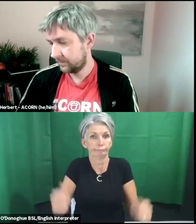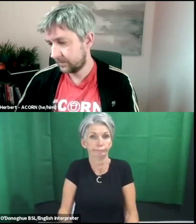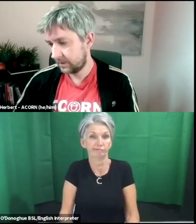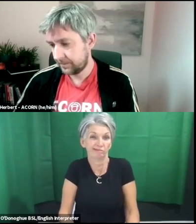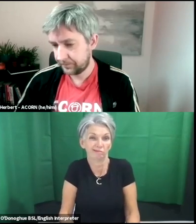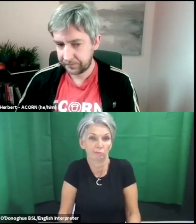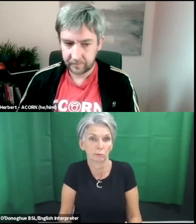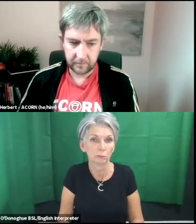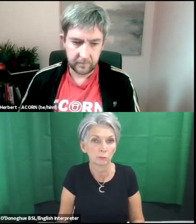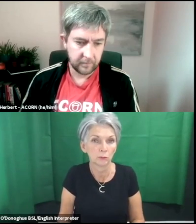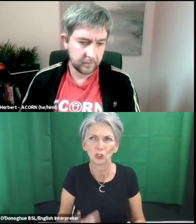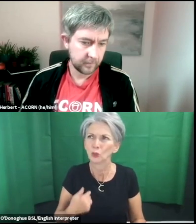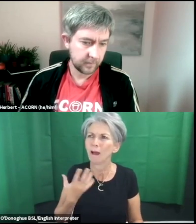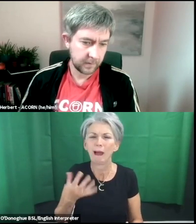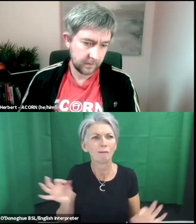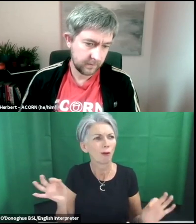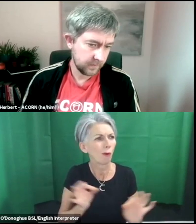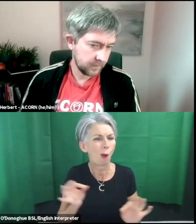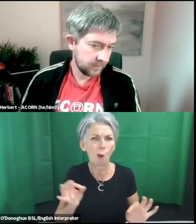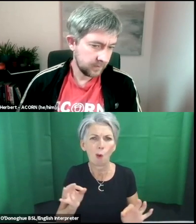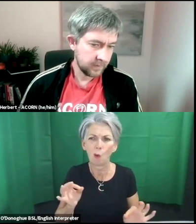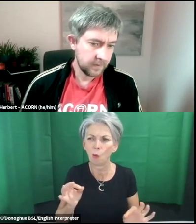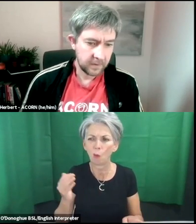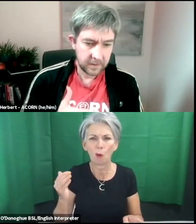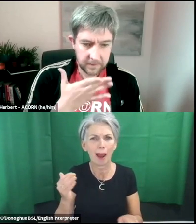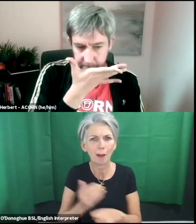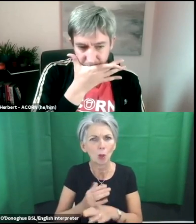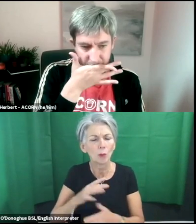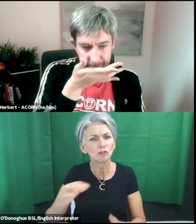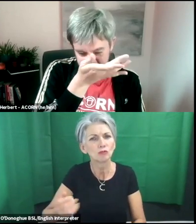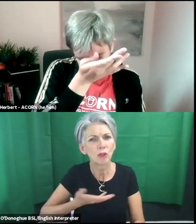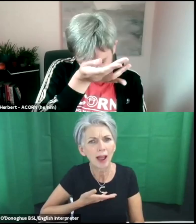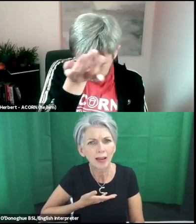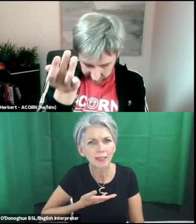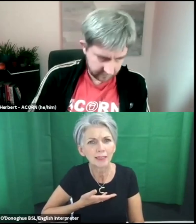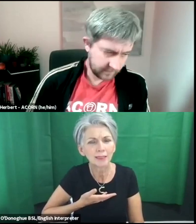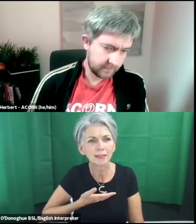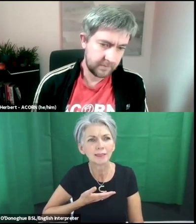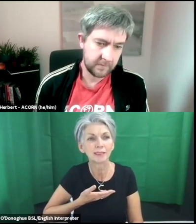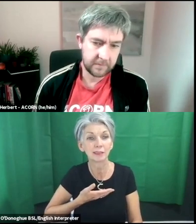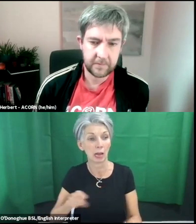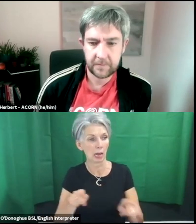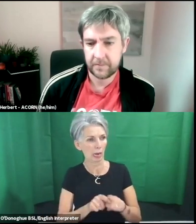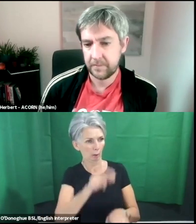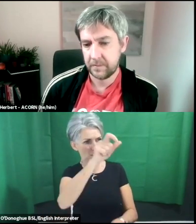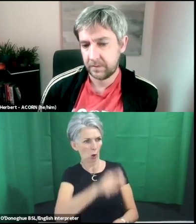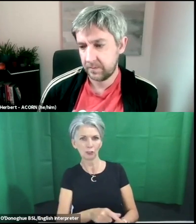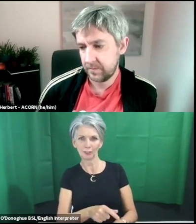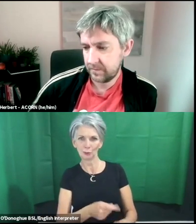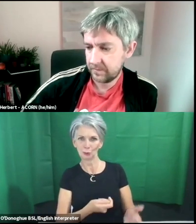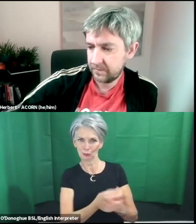So you have no employment rights like an employee, and the employer